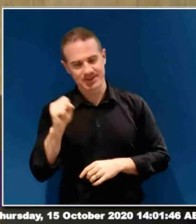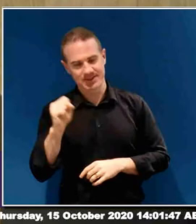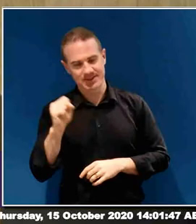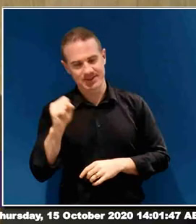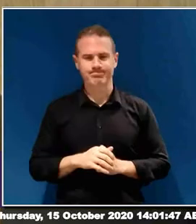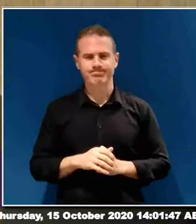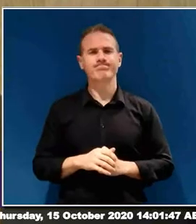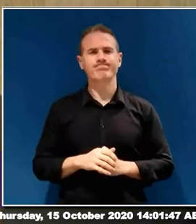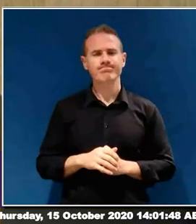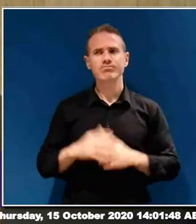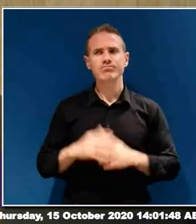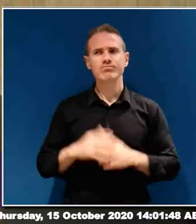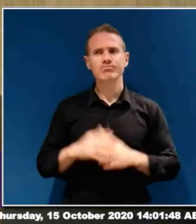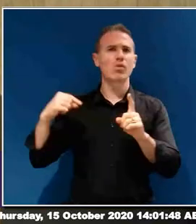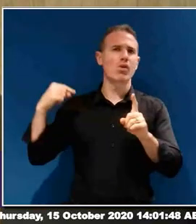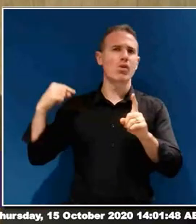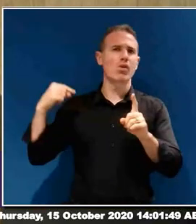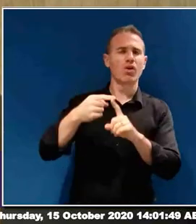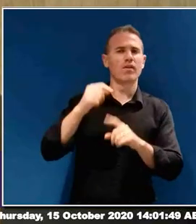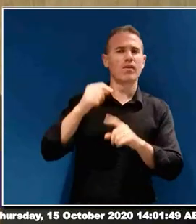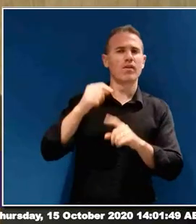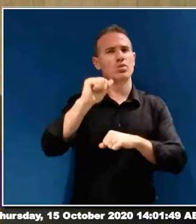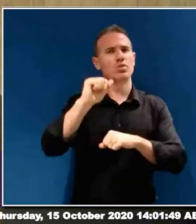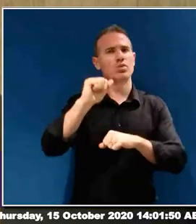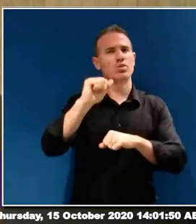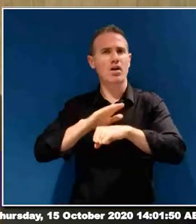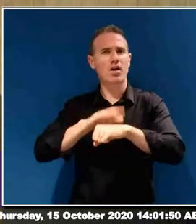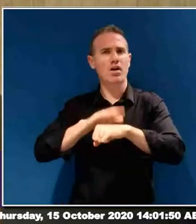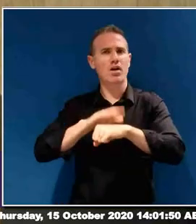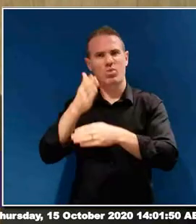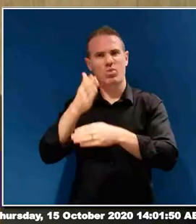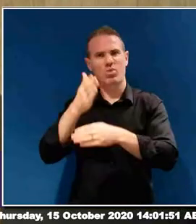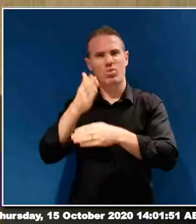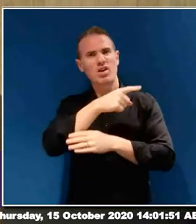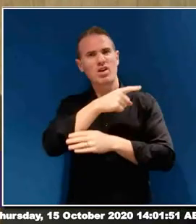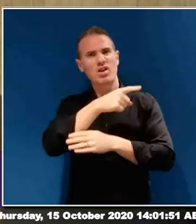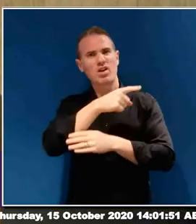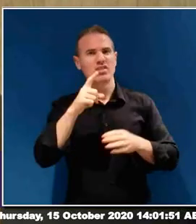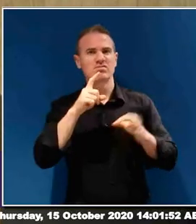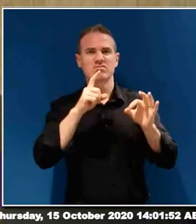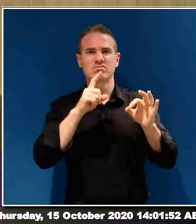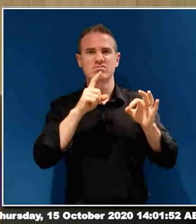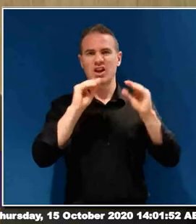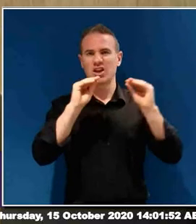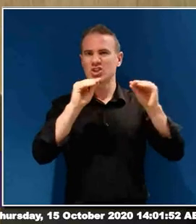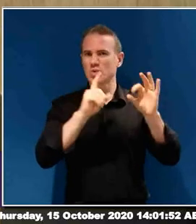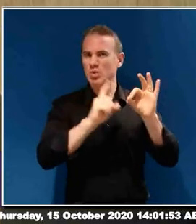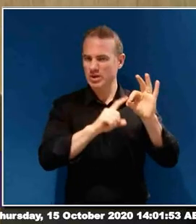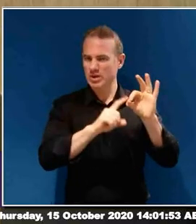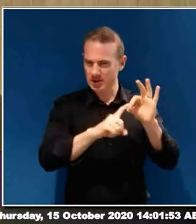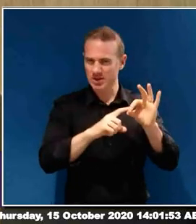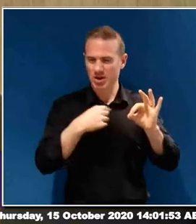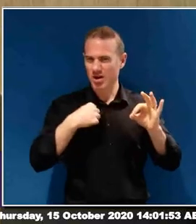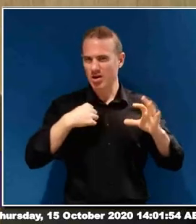which are set out in your statement, but I might briefly summarise, I hope to do it justice.